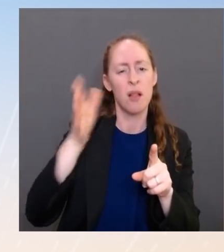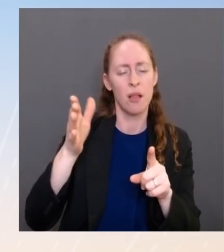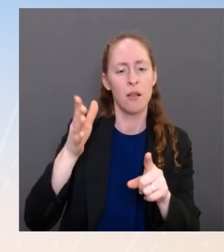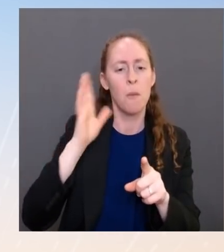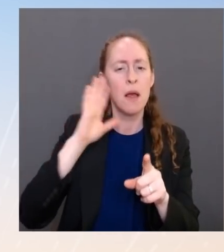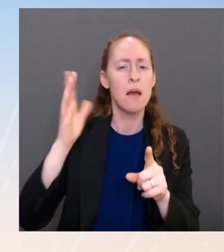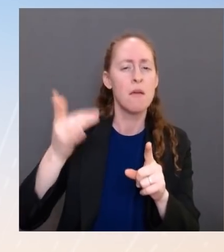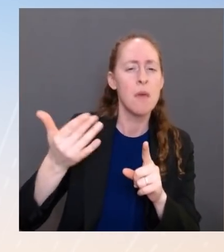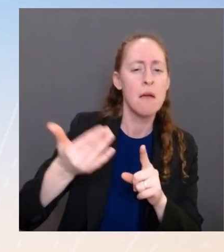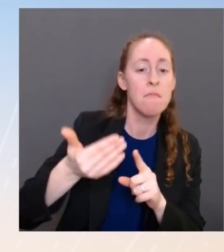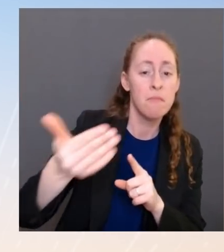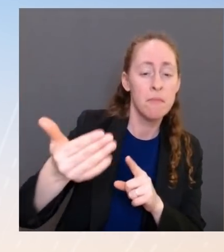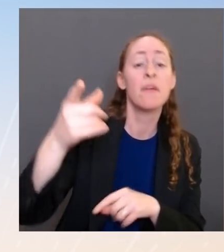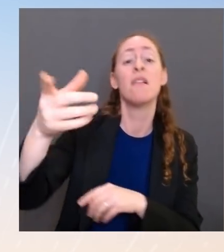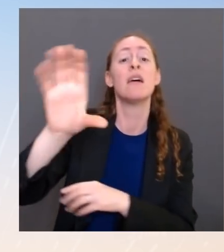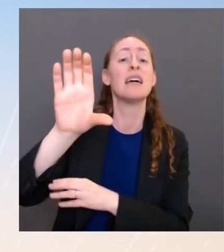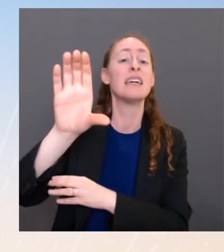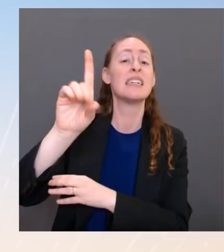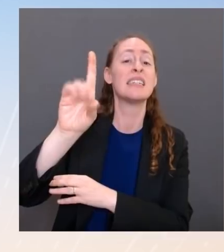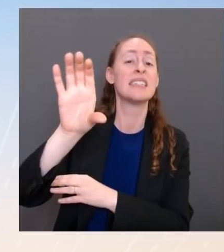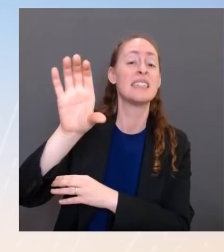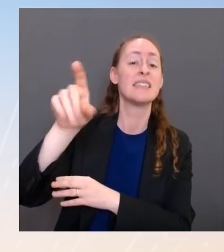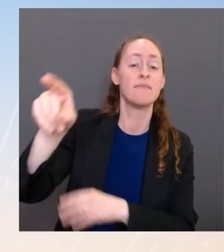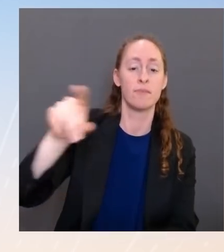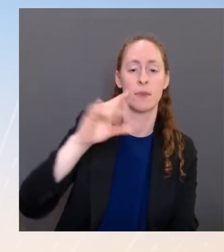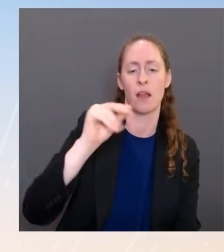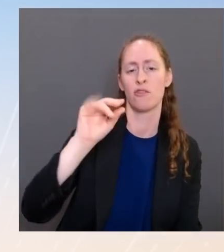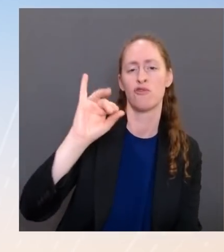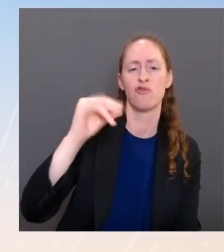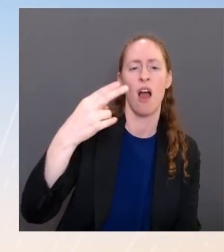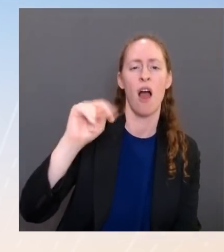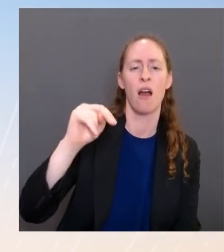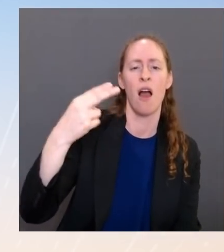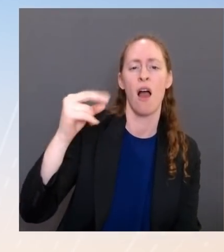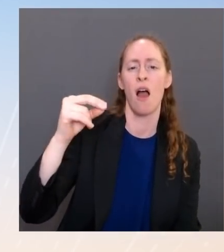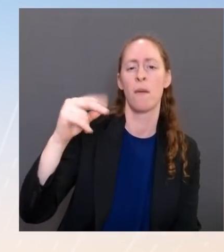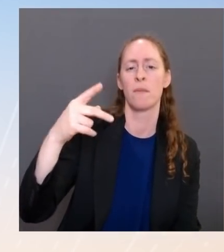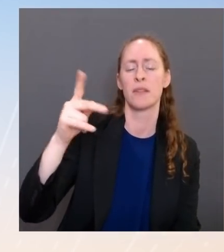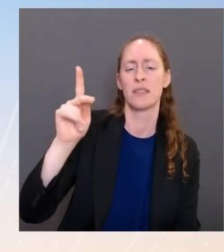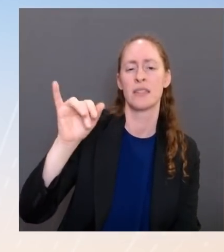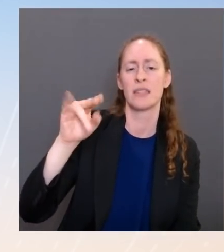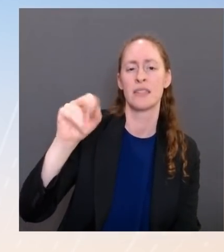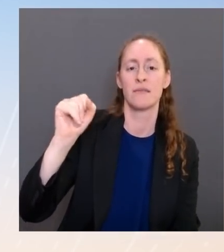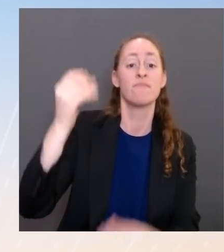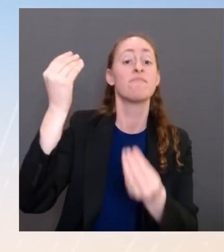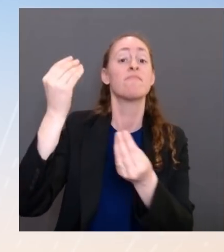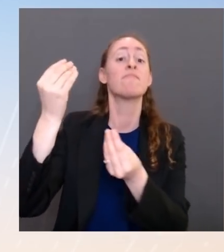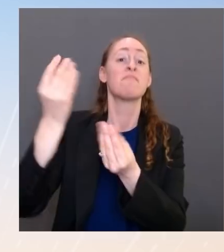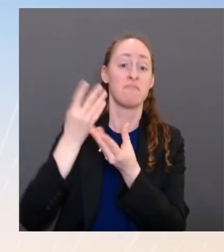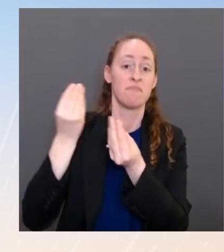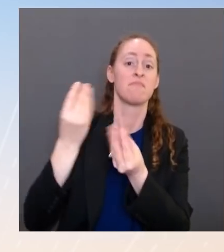But in terms of when we will mark it, it will be aligned with when that data hits the number. Go ahead. The Press: Thanks, Jen. Last November,